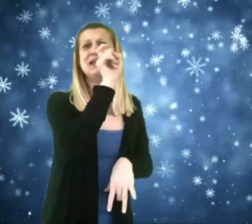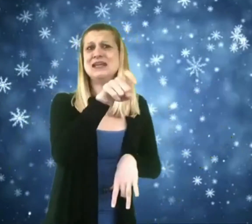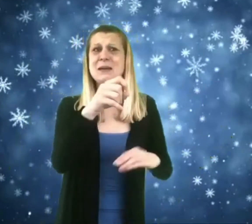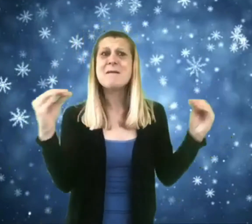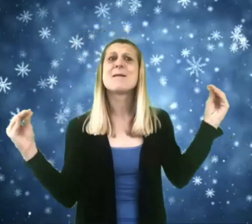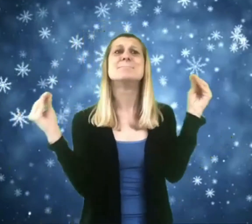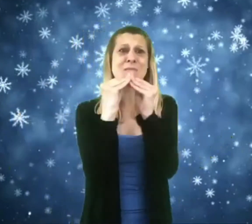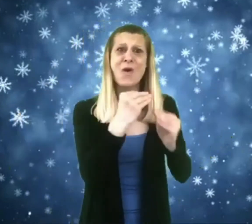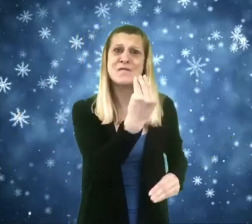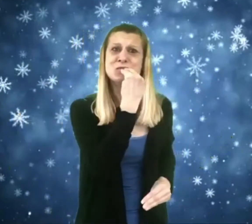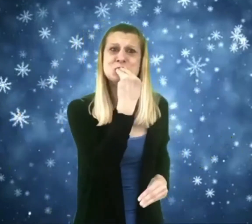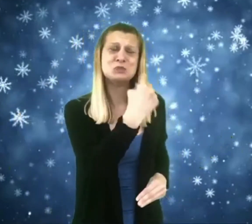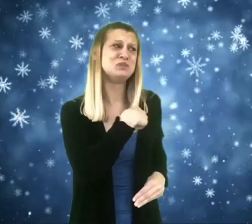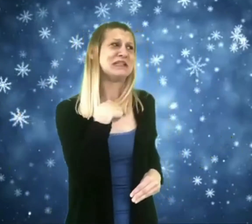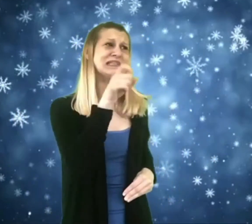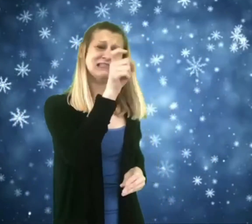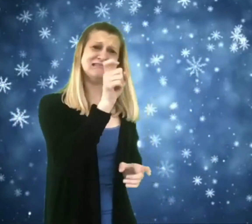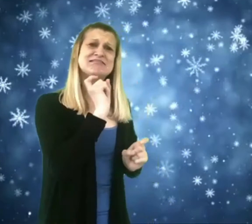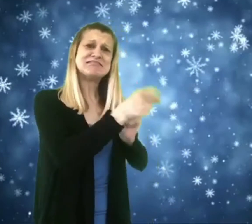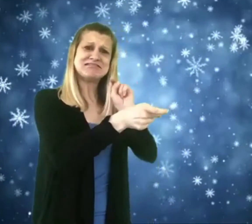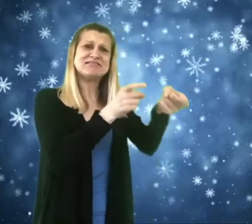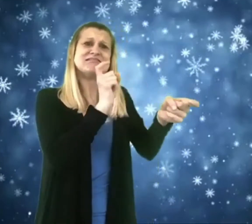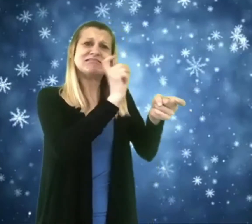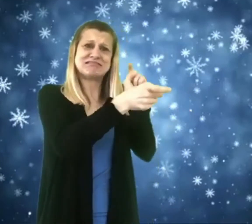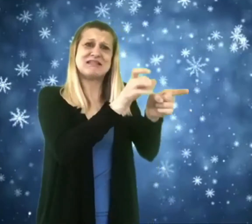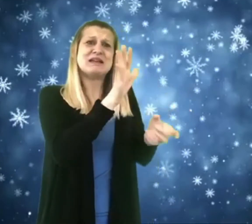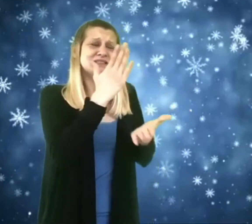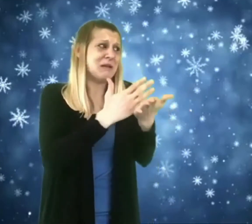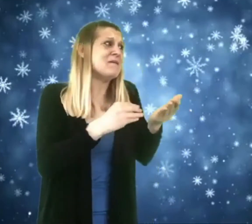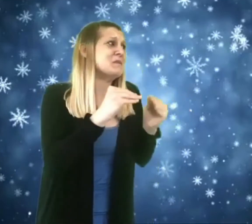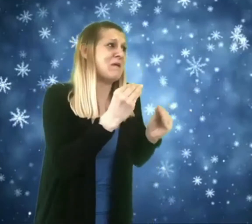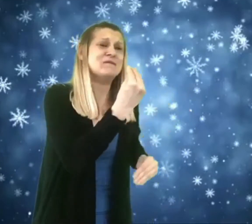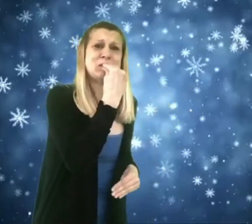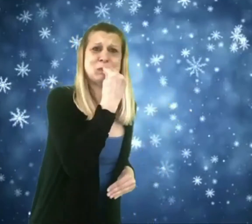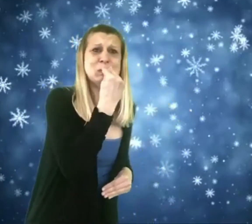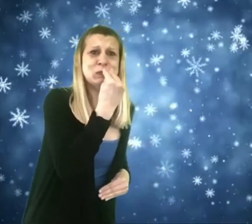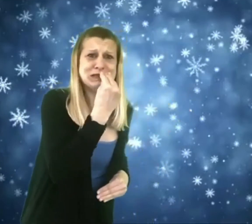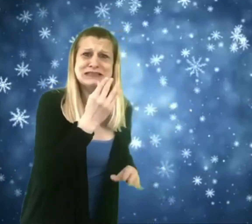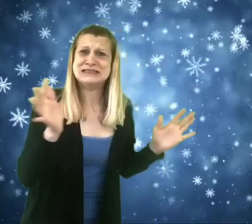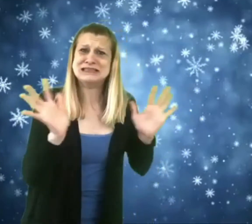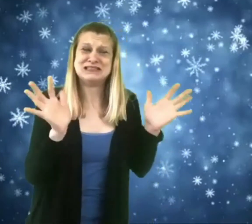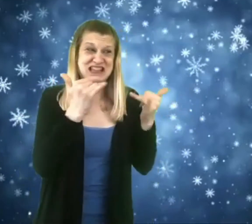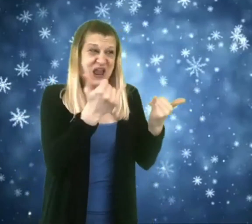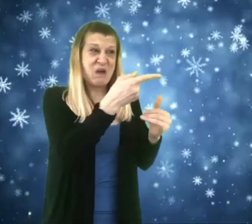That child has got to have more food. We gotta give up our spare for this boy!